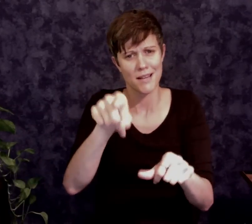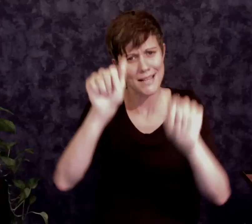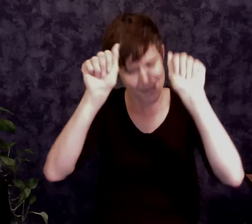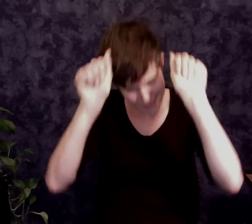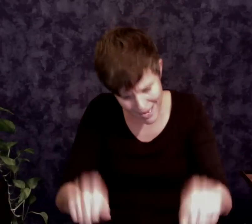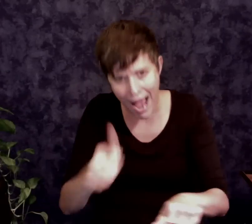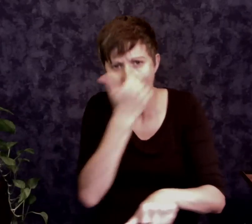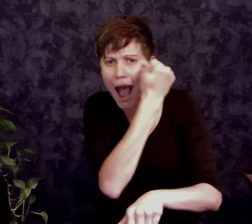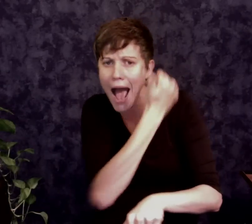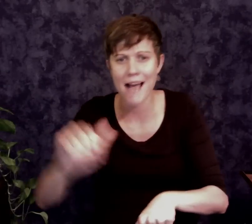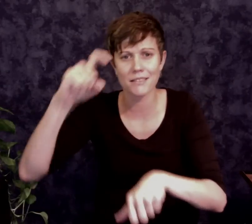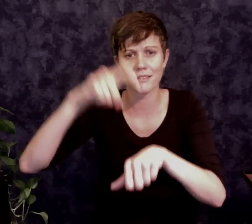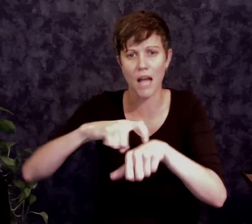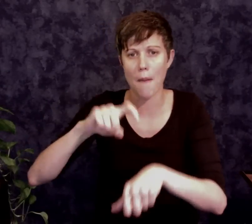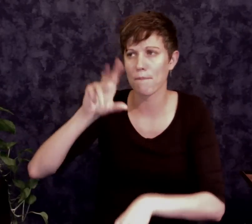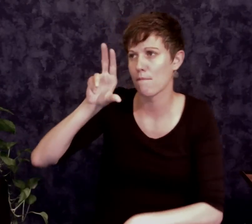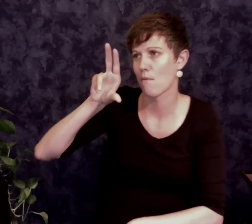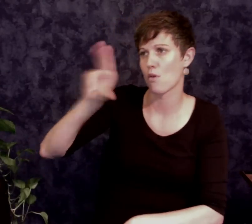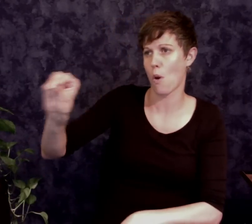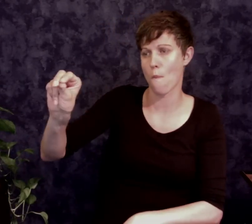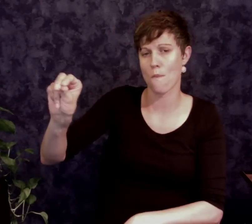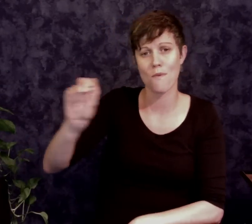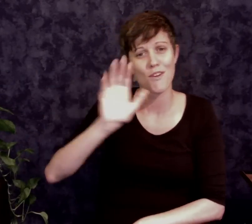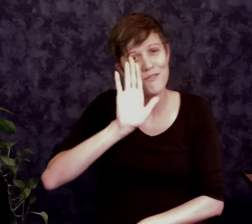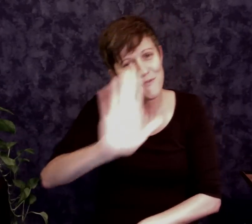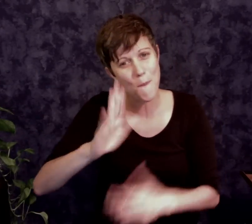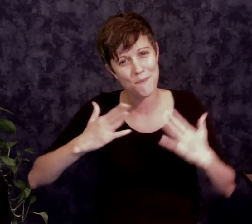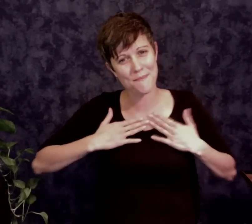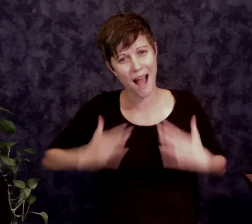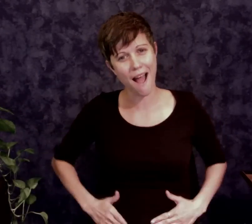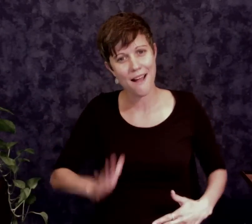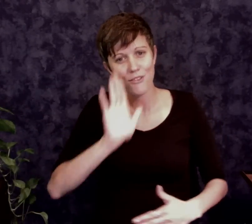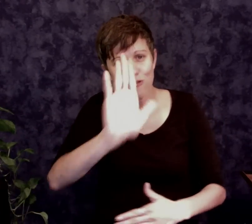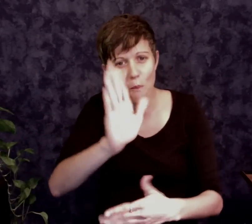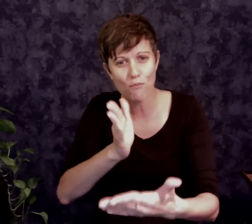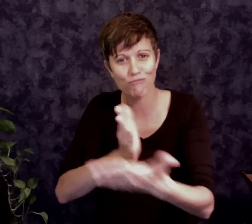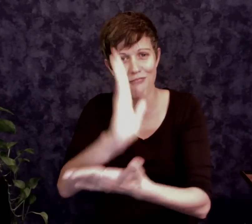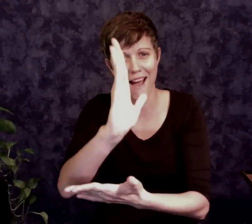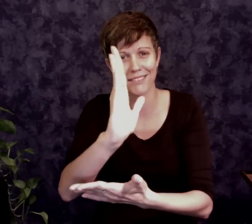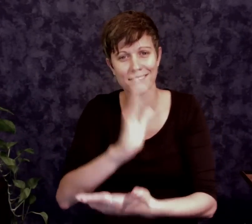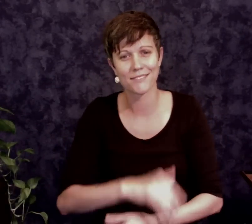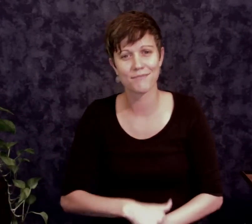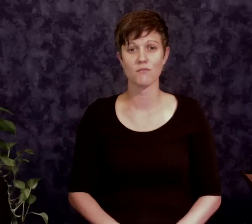You can say “no” at ANY time. It’s your body and it’s your right.